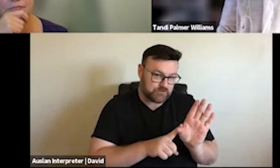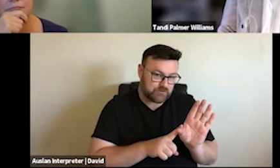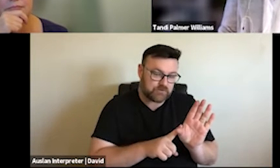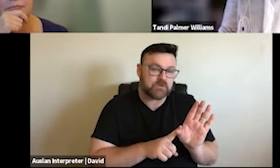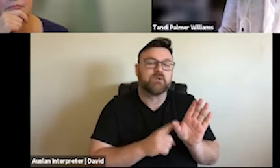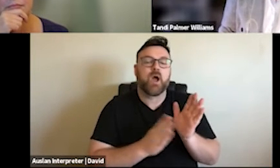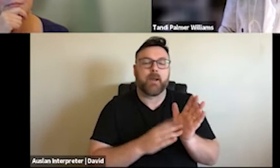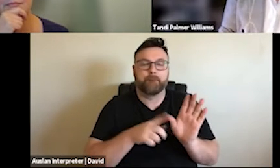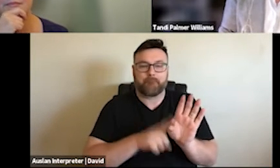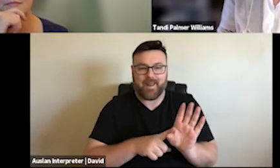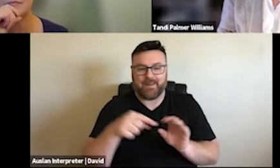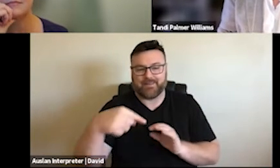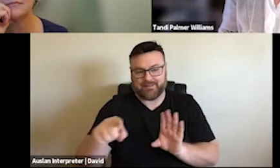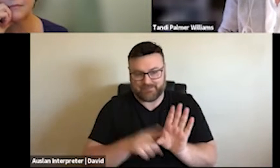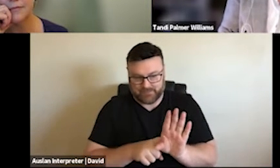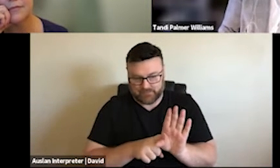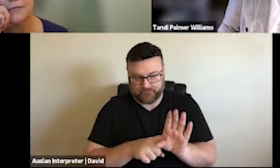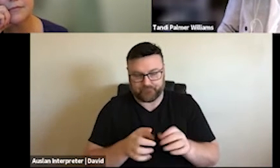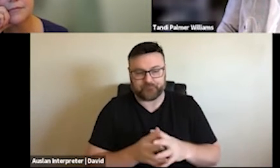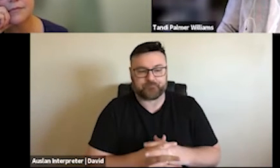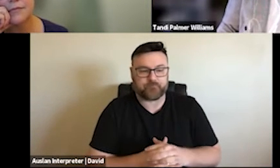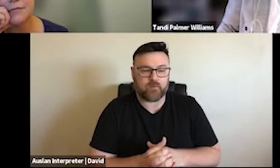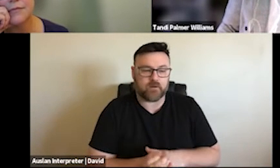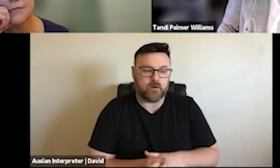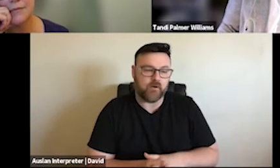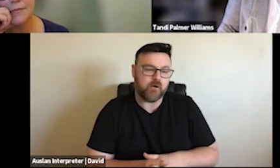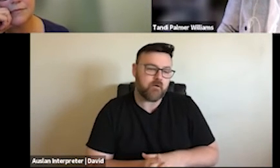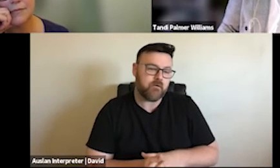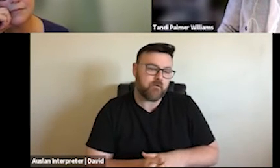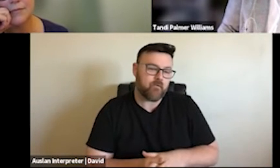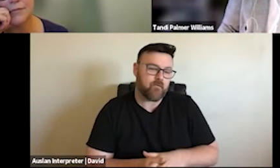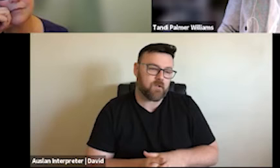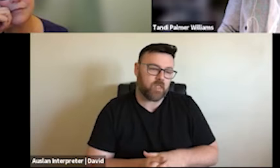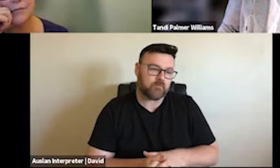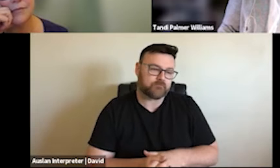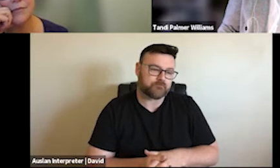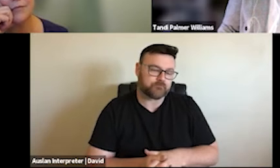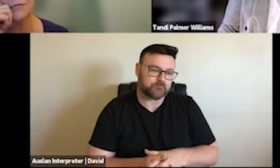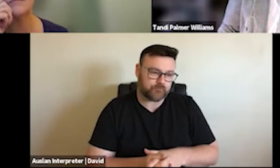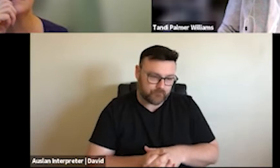When I just wanted to show is that whether it's in lockdown or outside of lockdown, the